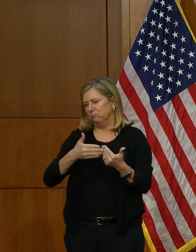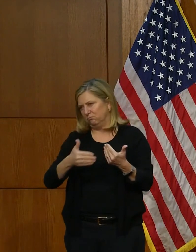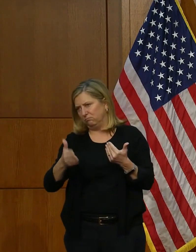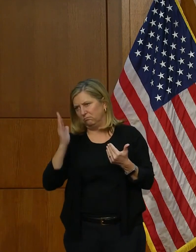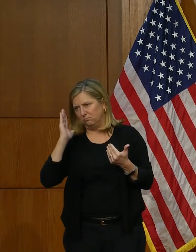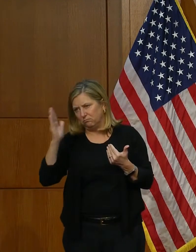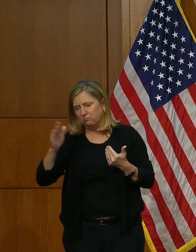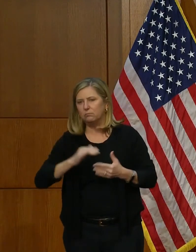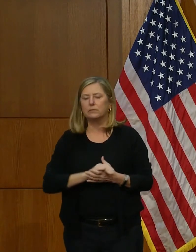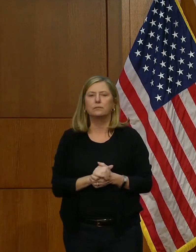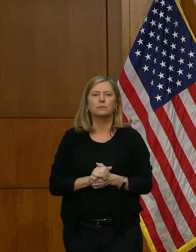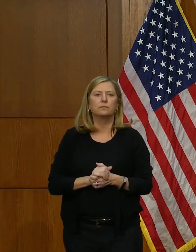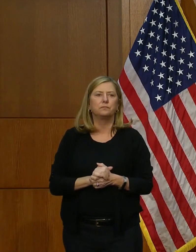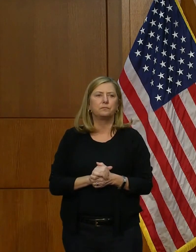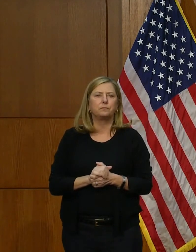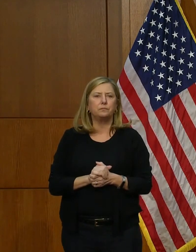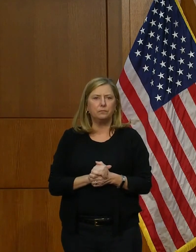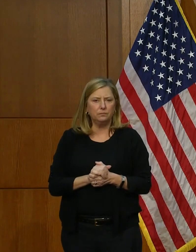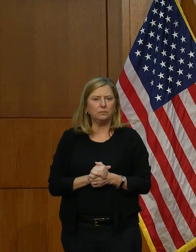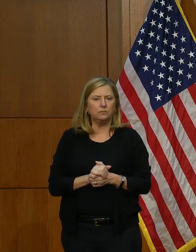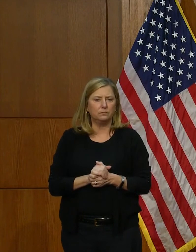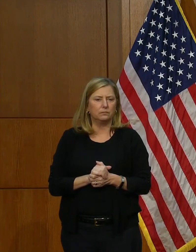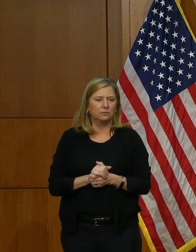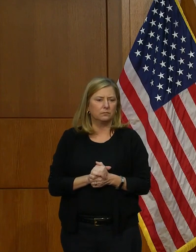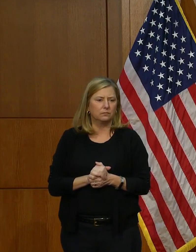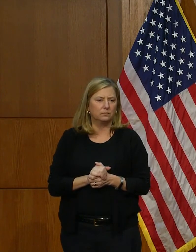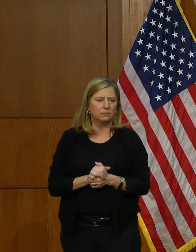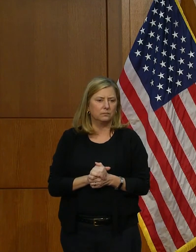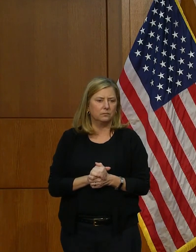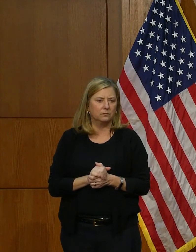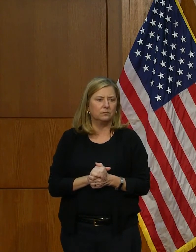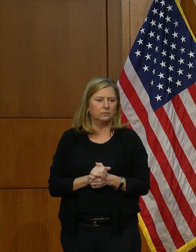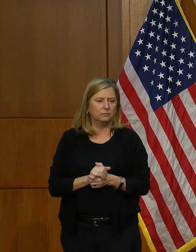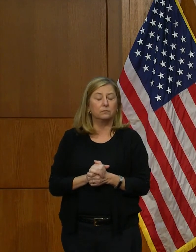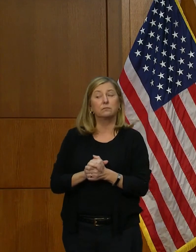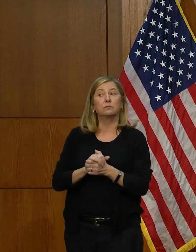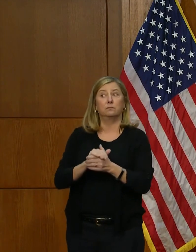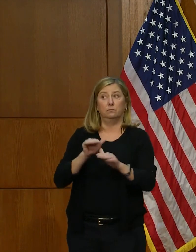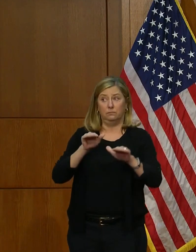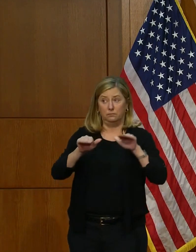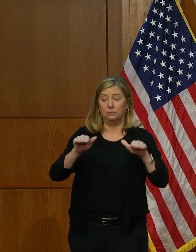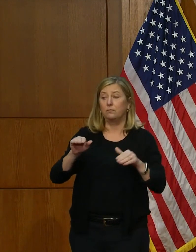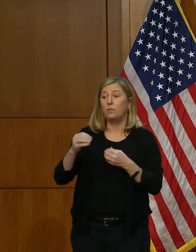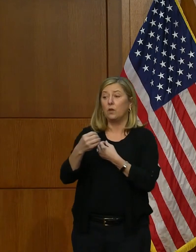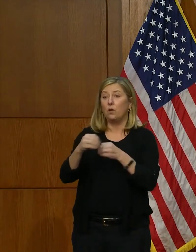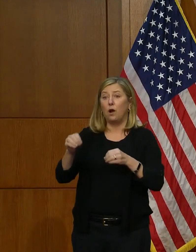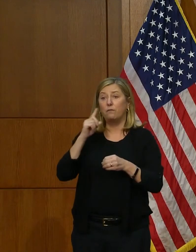ONGOING AND THERE'LL BE MORE TO ANNOUNCE IN THAT REGARD. I DO